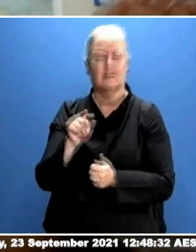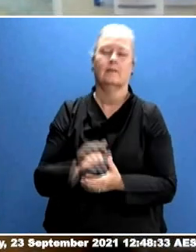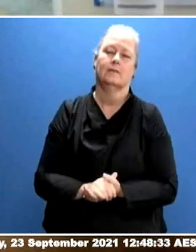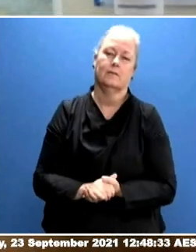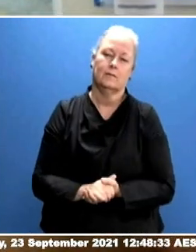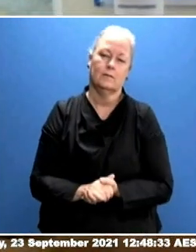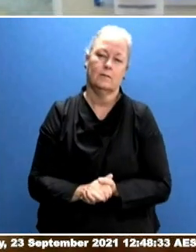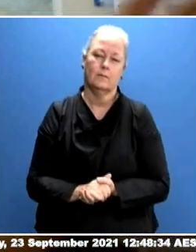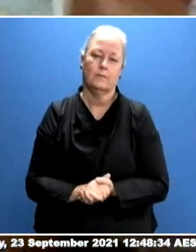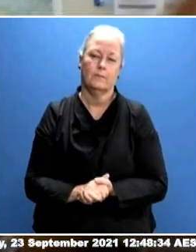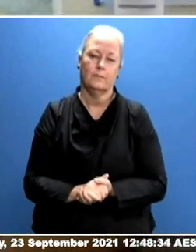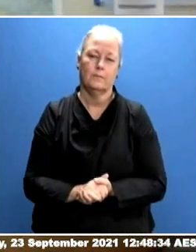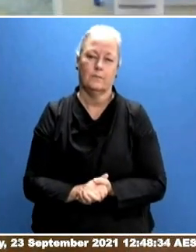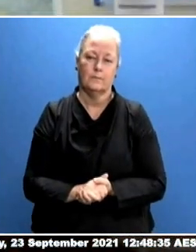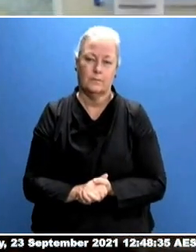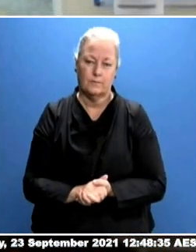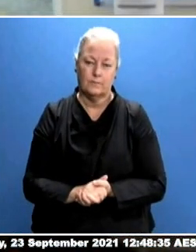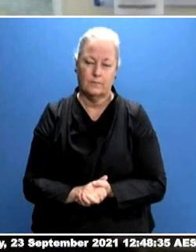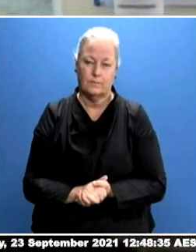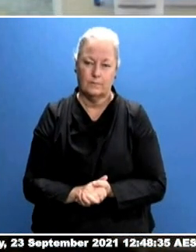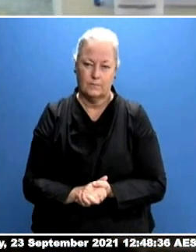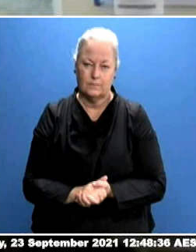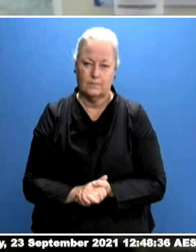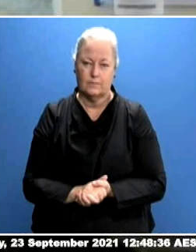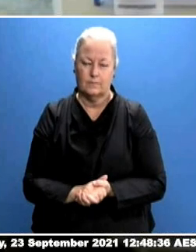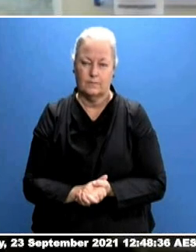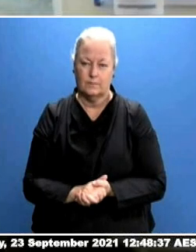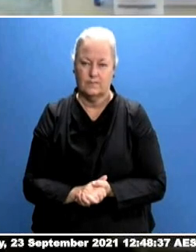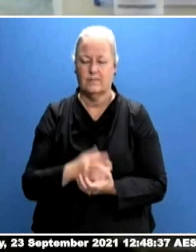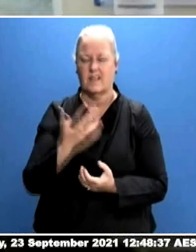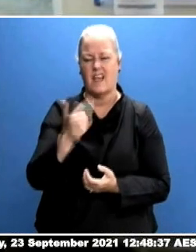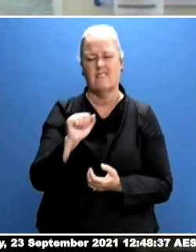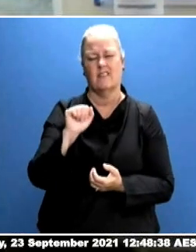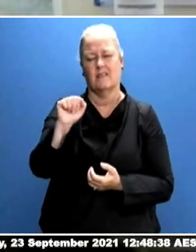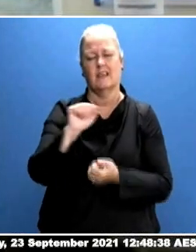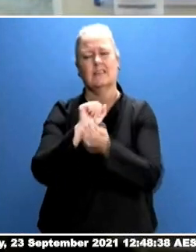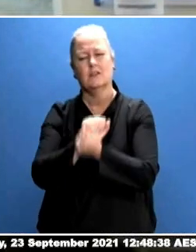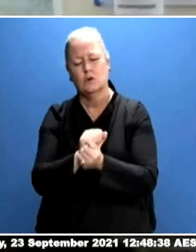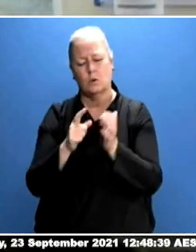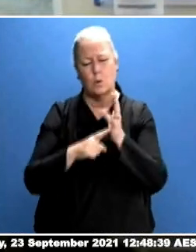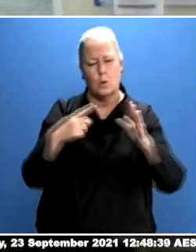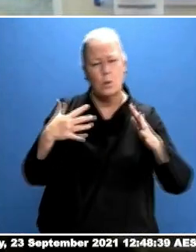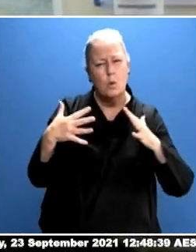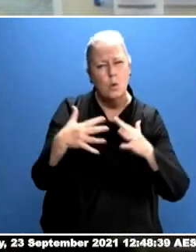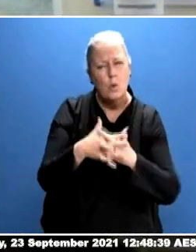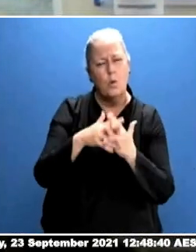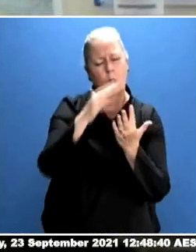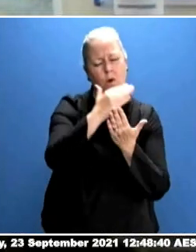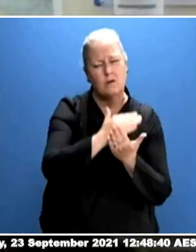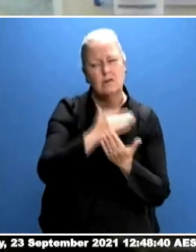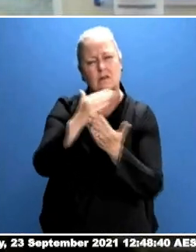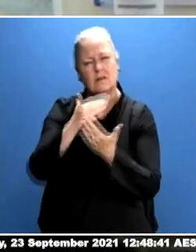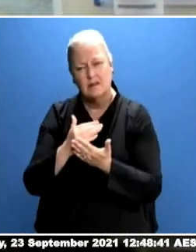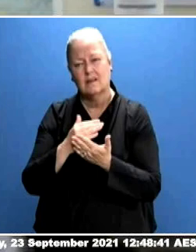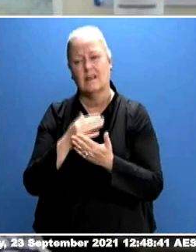notion of detention or Secure Care, but recommendations 18.8 and then 116